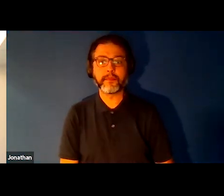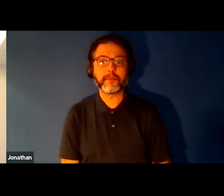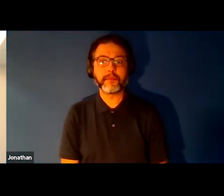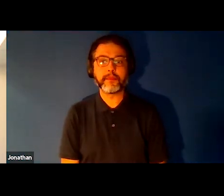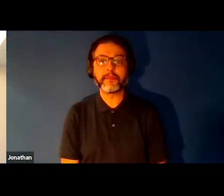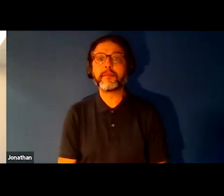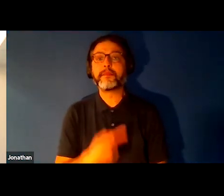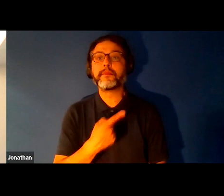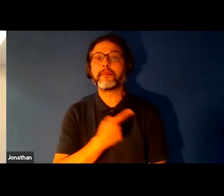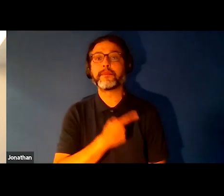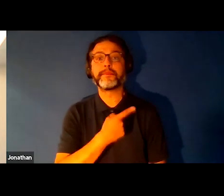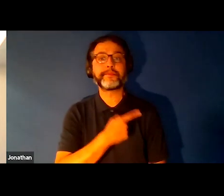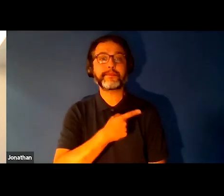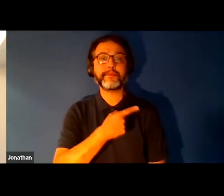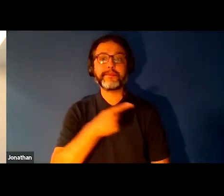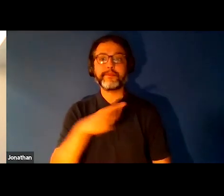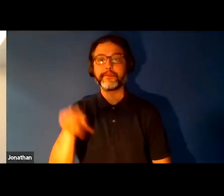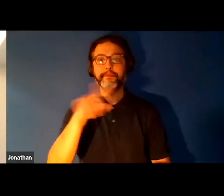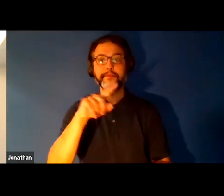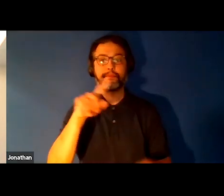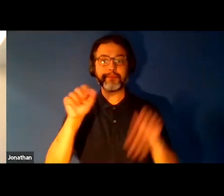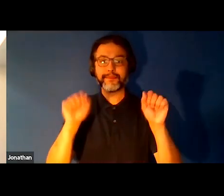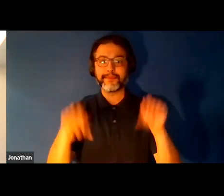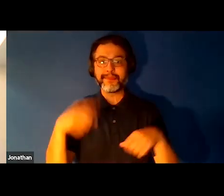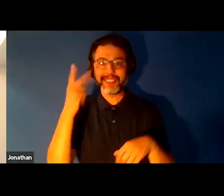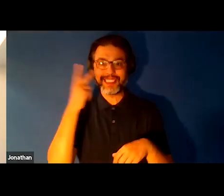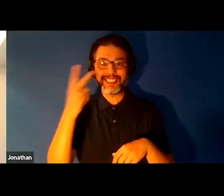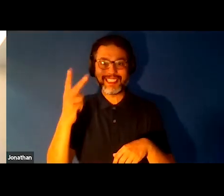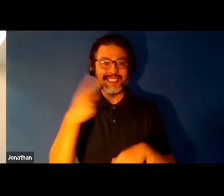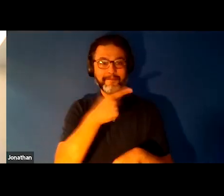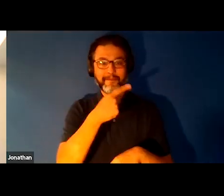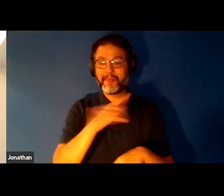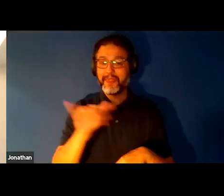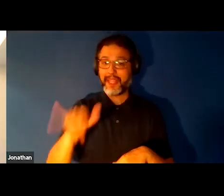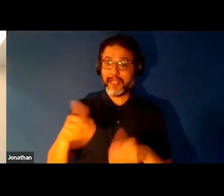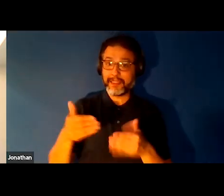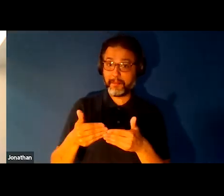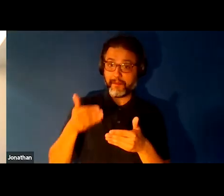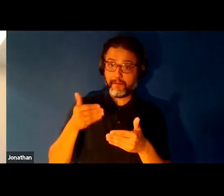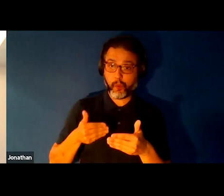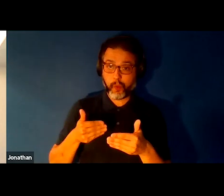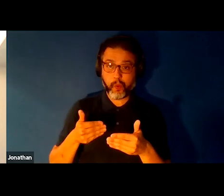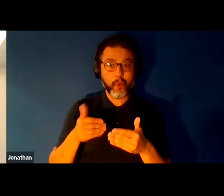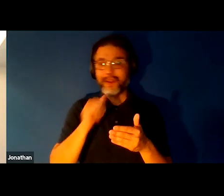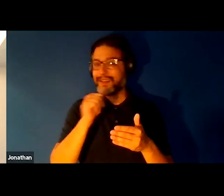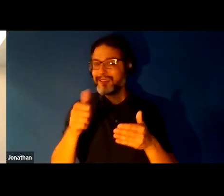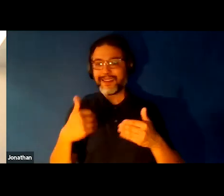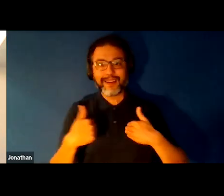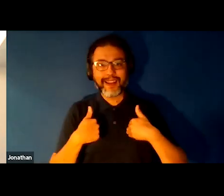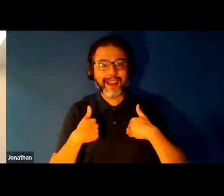And so here you can see, at the bottom right, this is the before, where the building had no sense of entry.